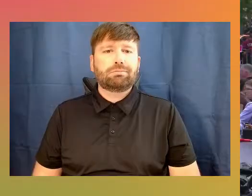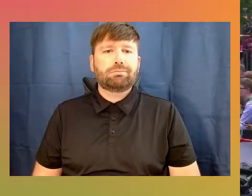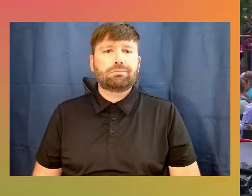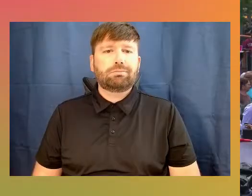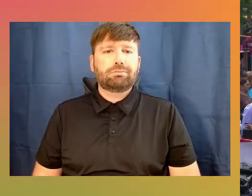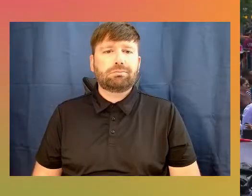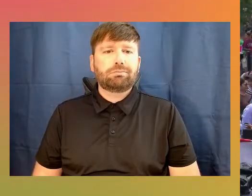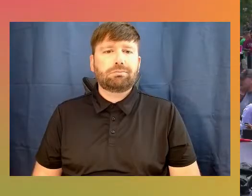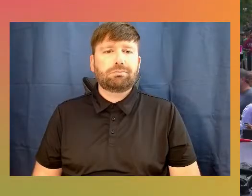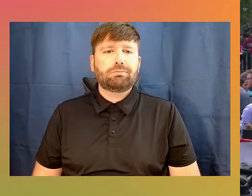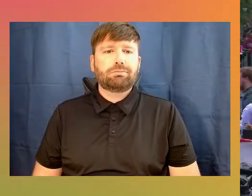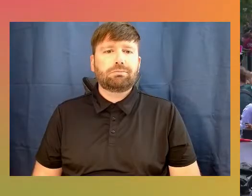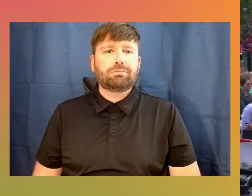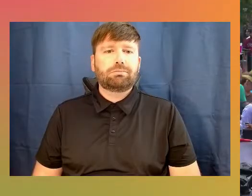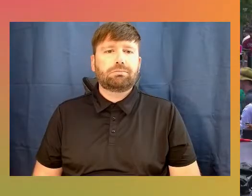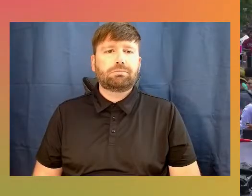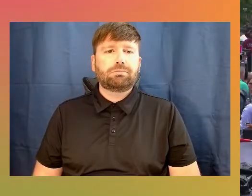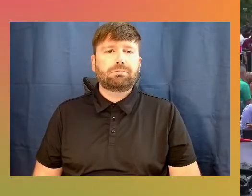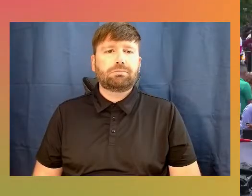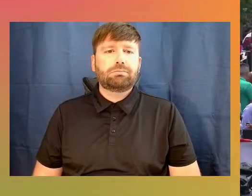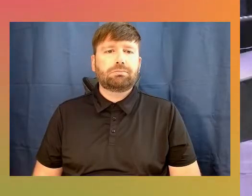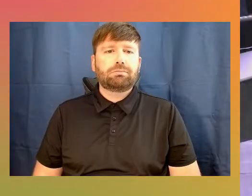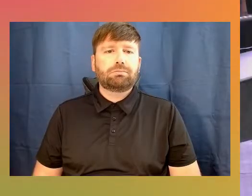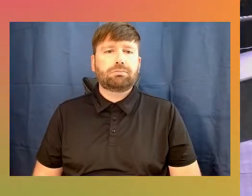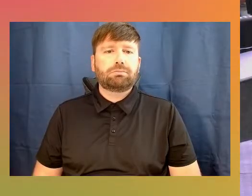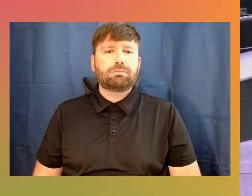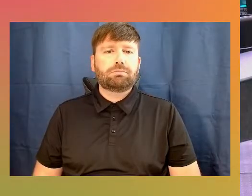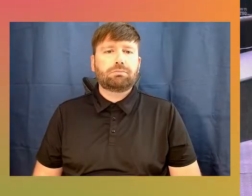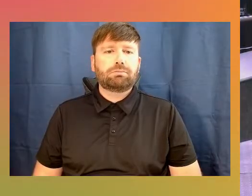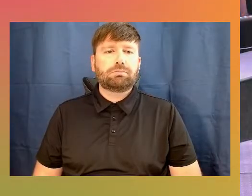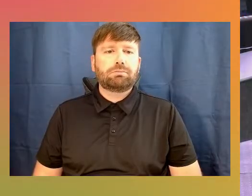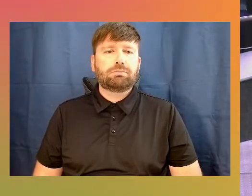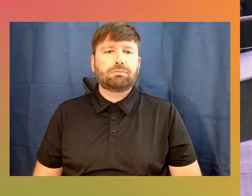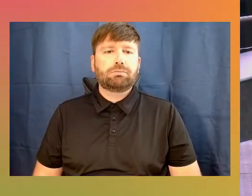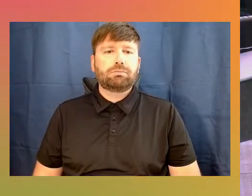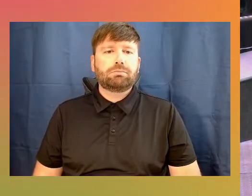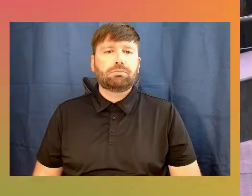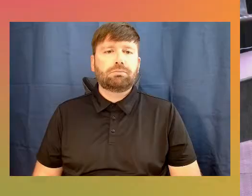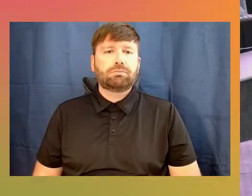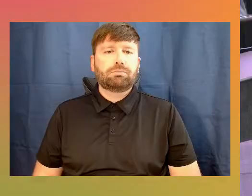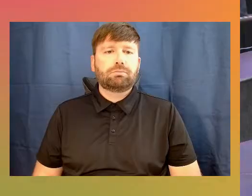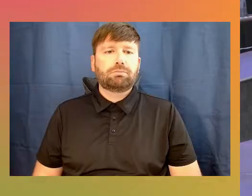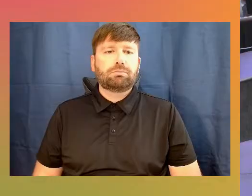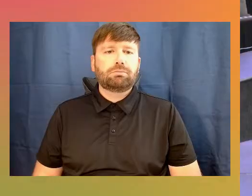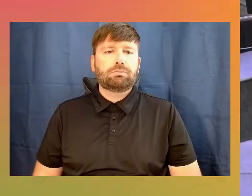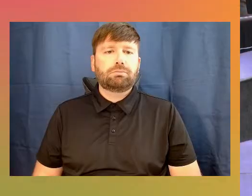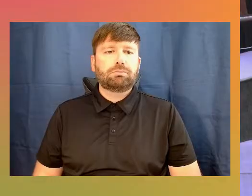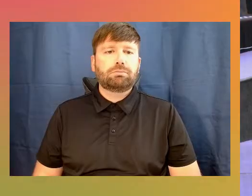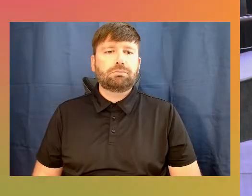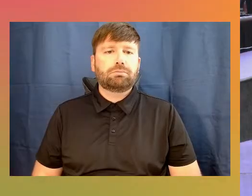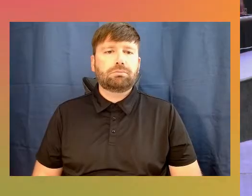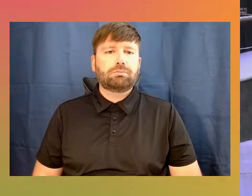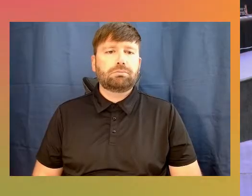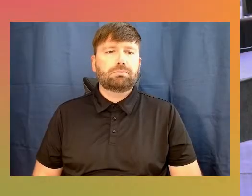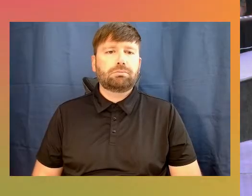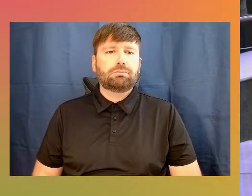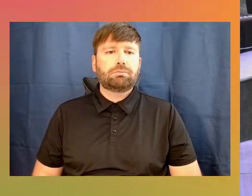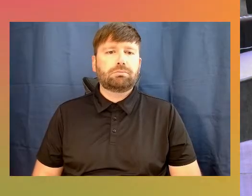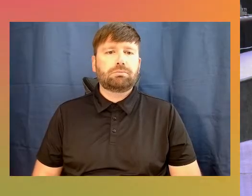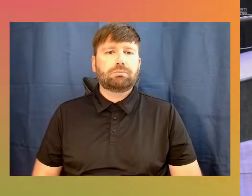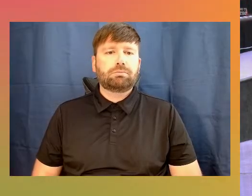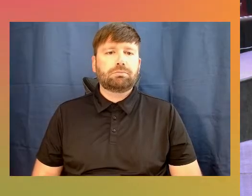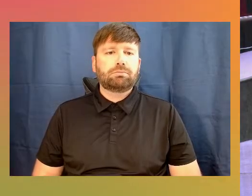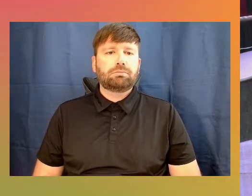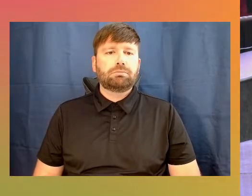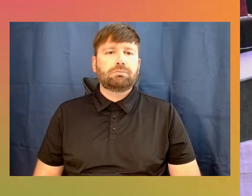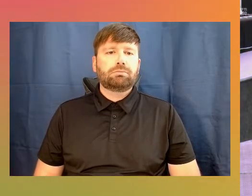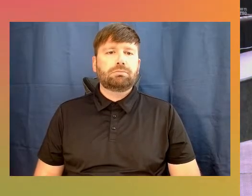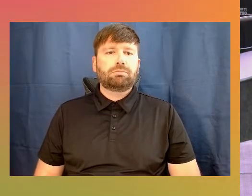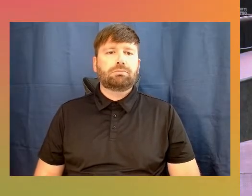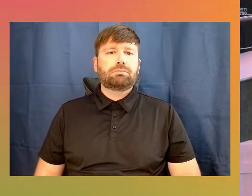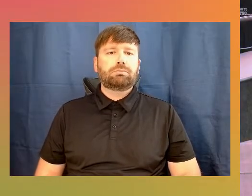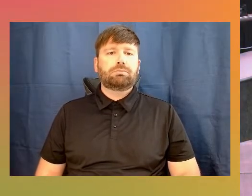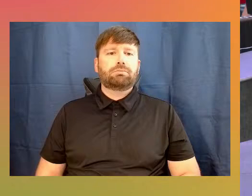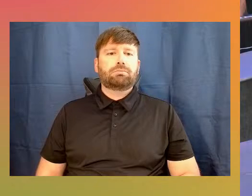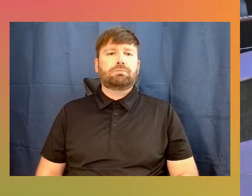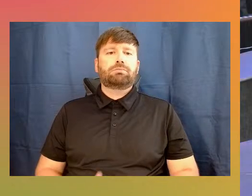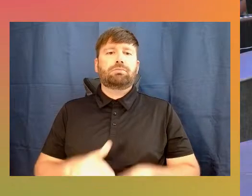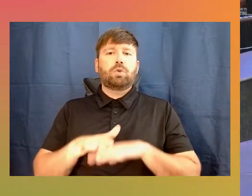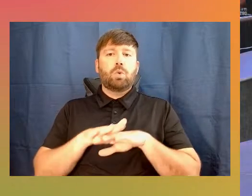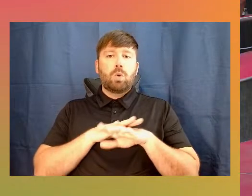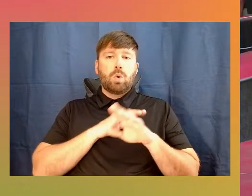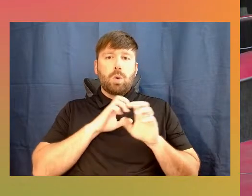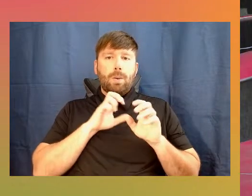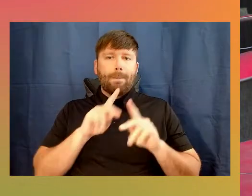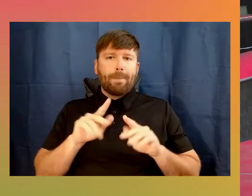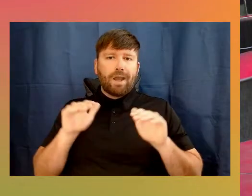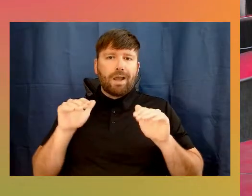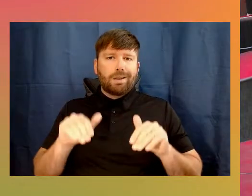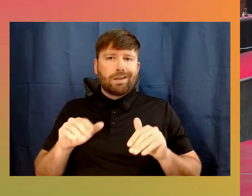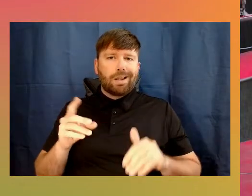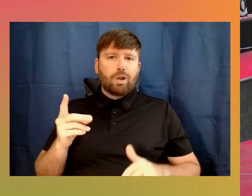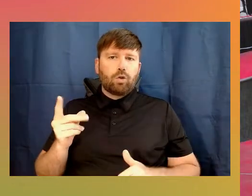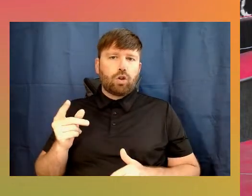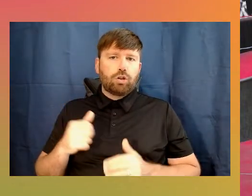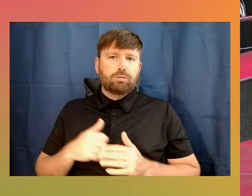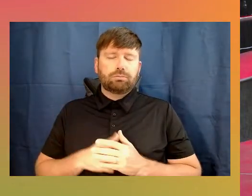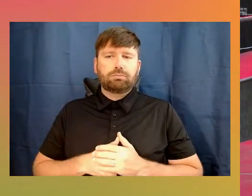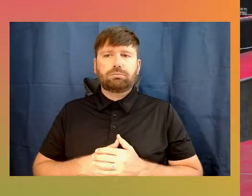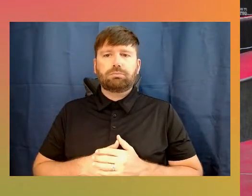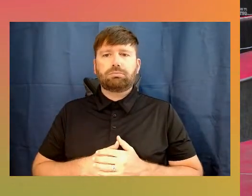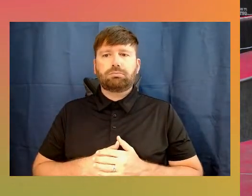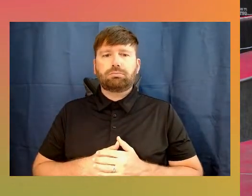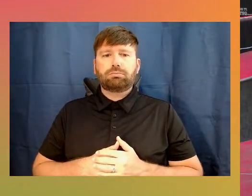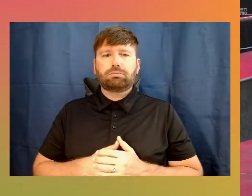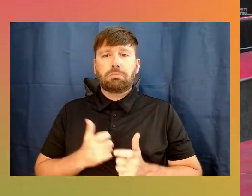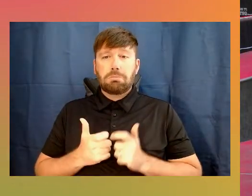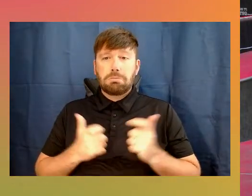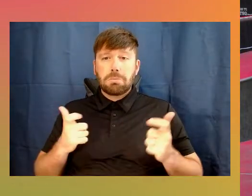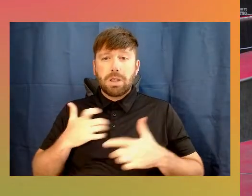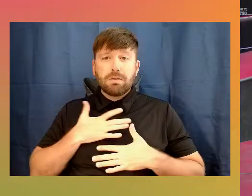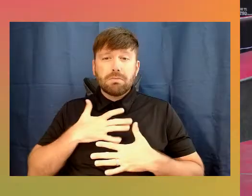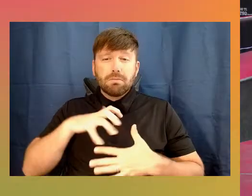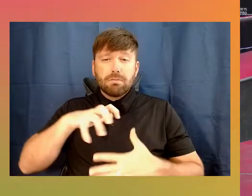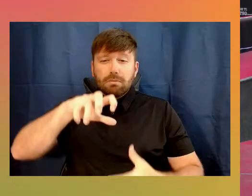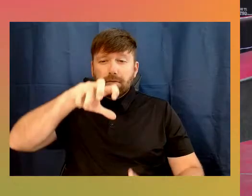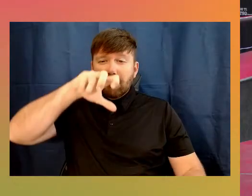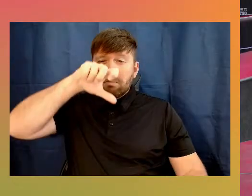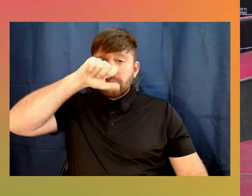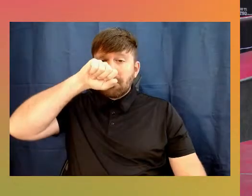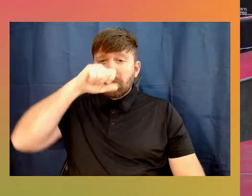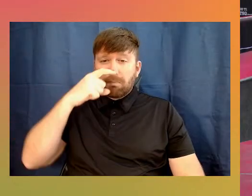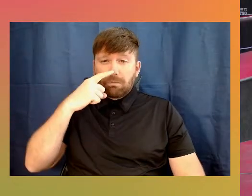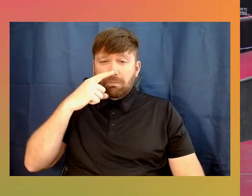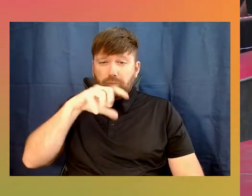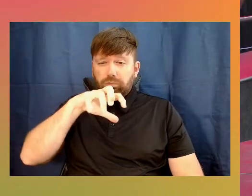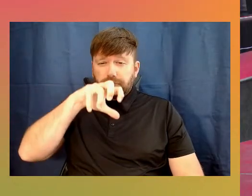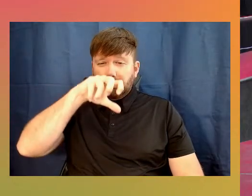IF YOU DID SO. SLOWLY COMING